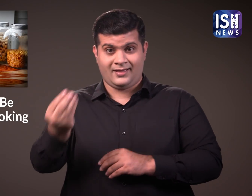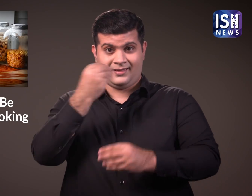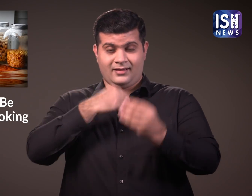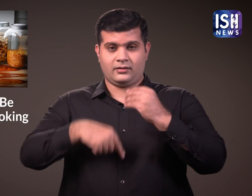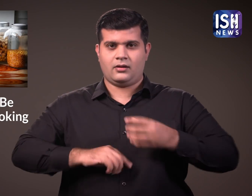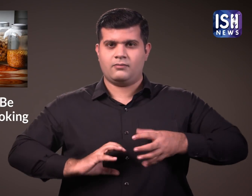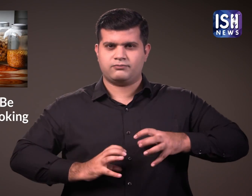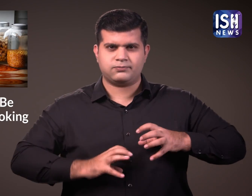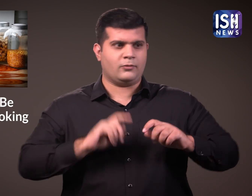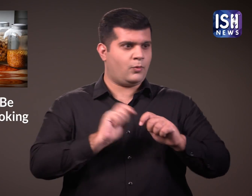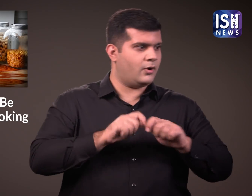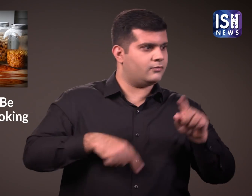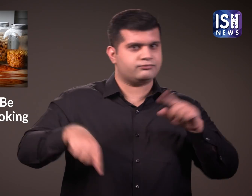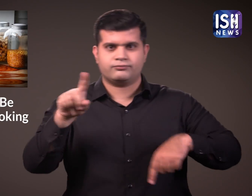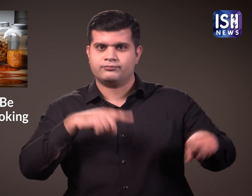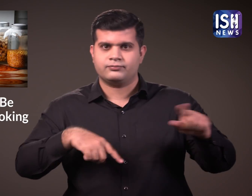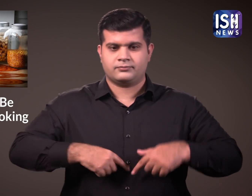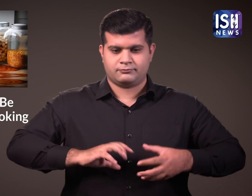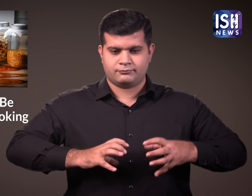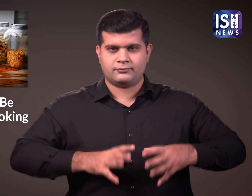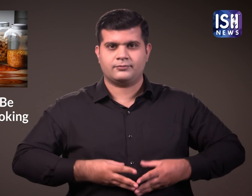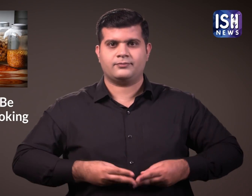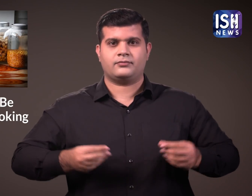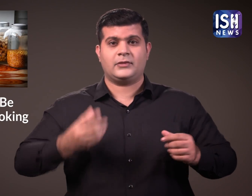As we are more active during this time and digestion is easier.